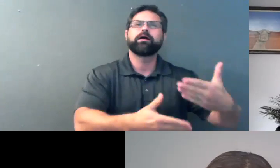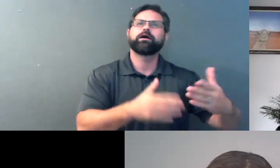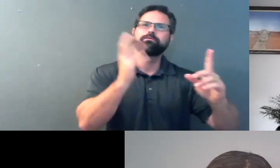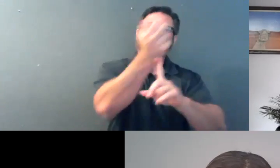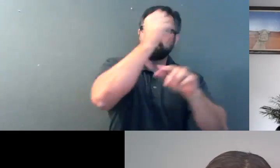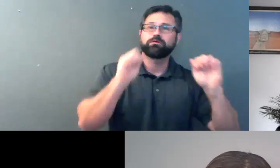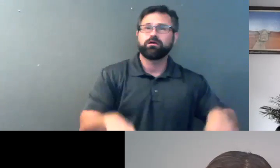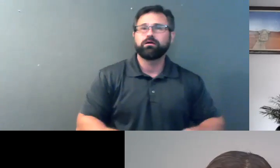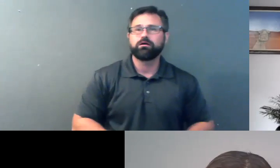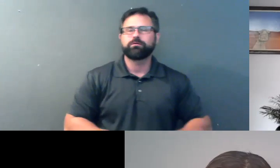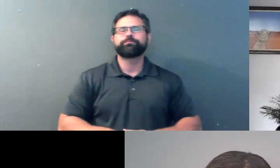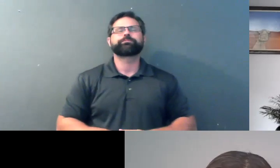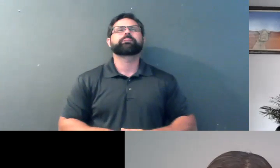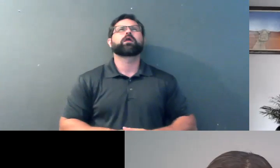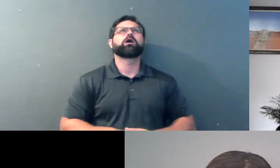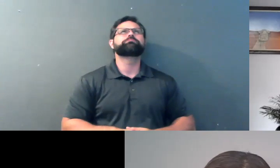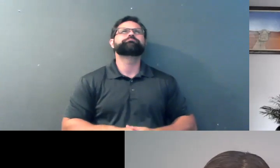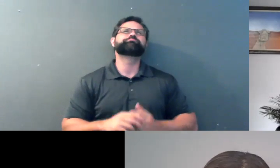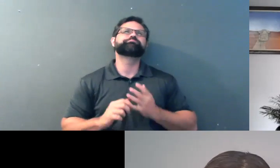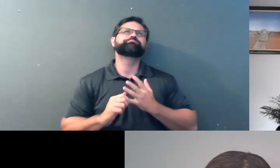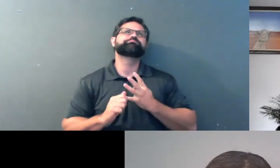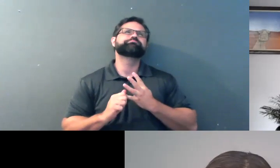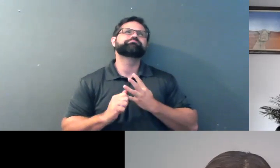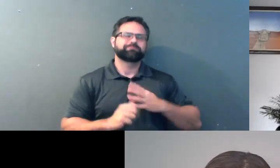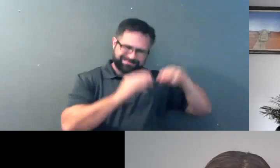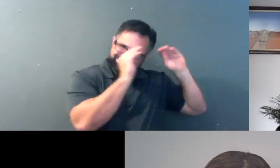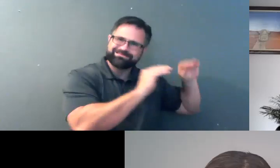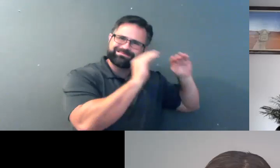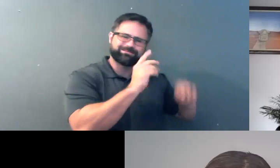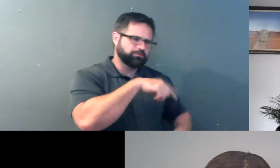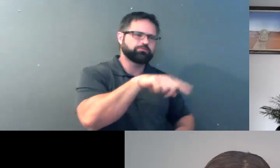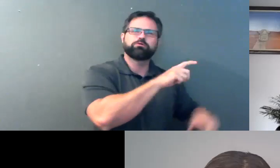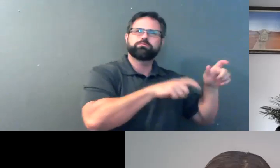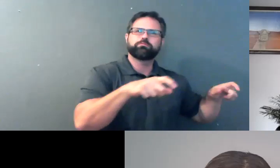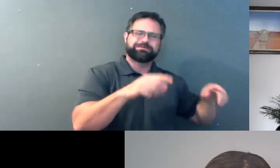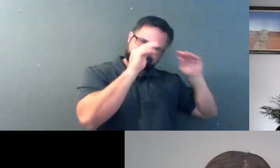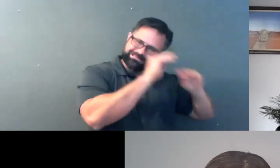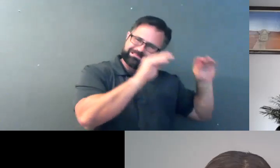it but capacity building of those front line humanitarian actors we i feel we've come a very